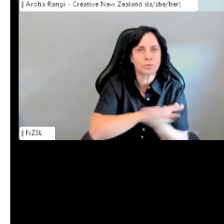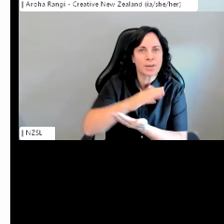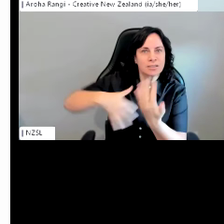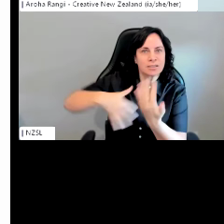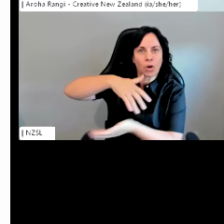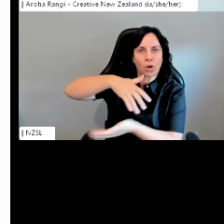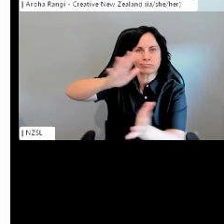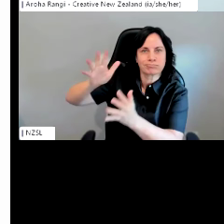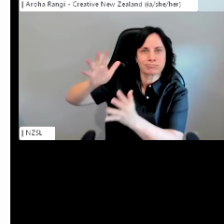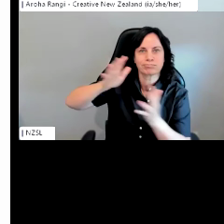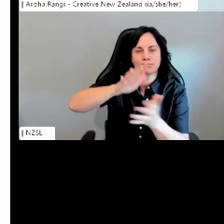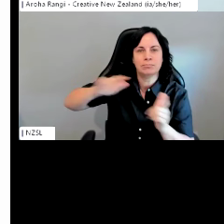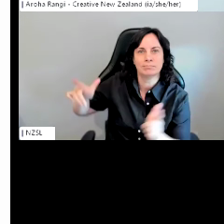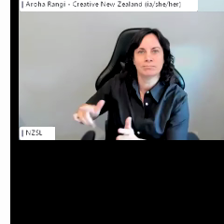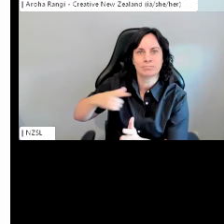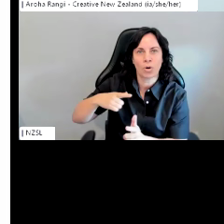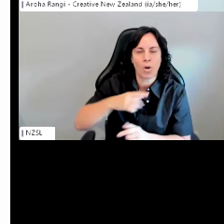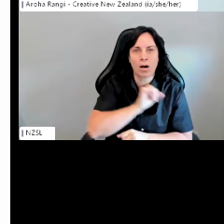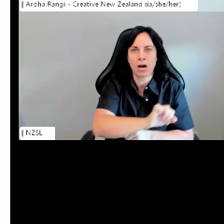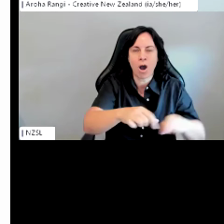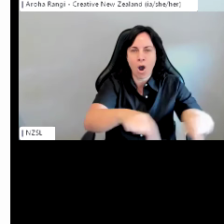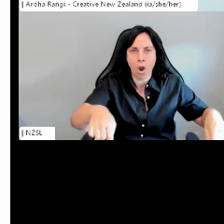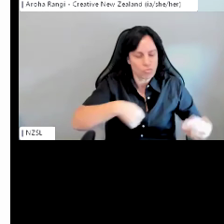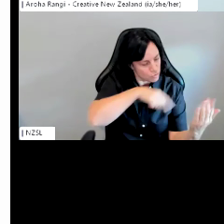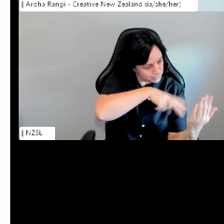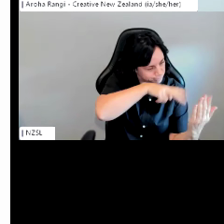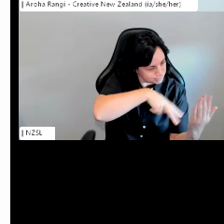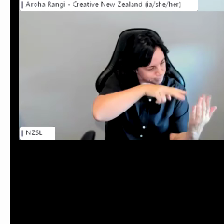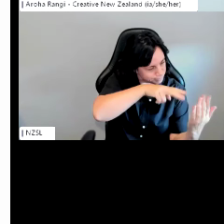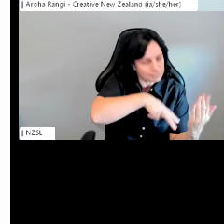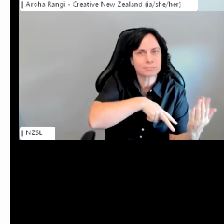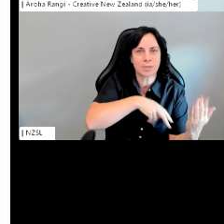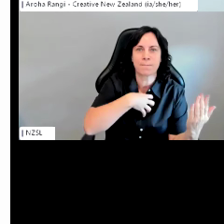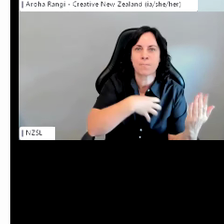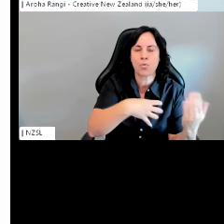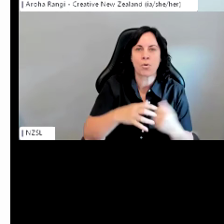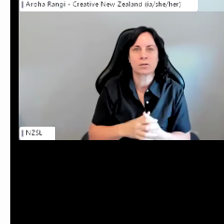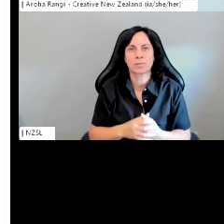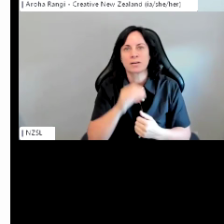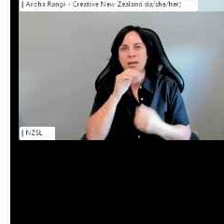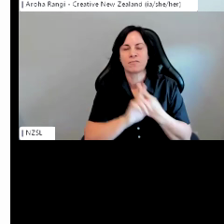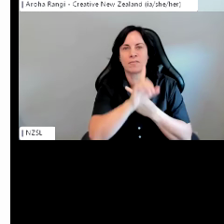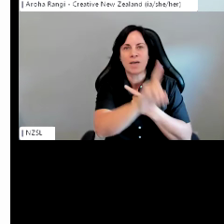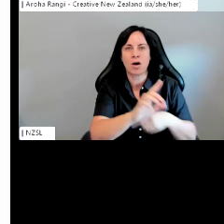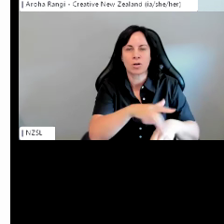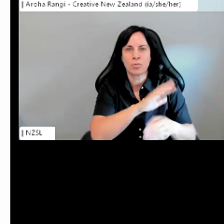their phone. Um, and so going out to a performing arts event or going to a museum or going to a an